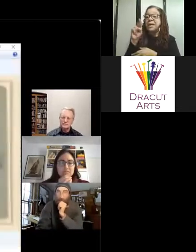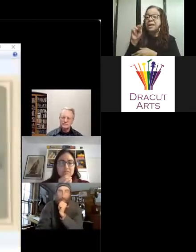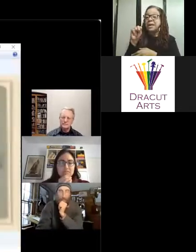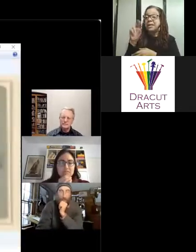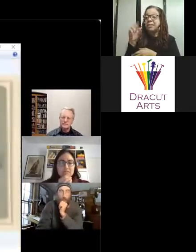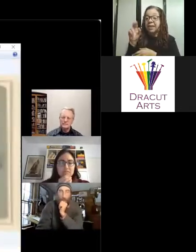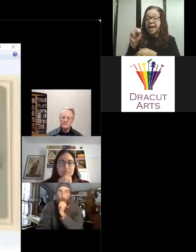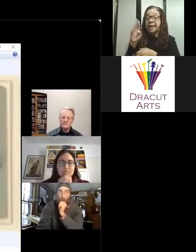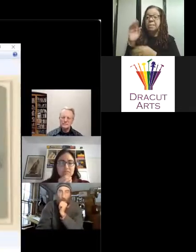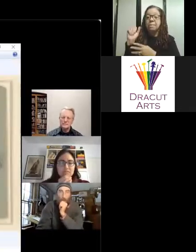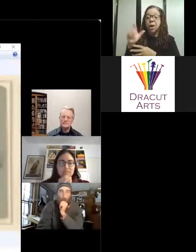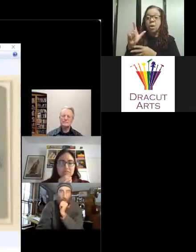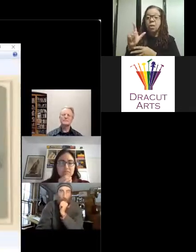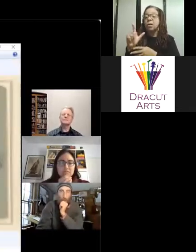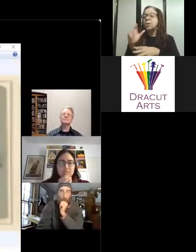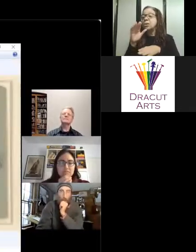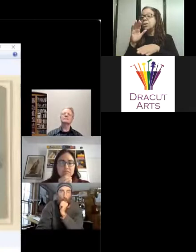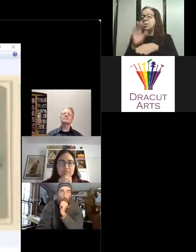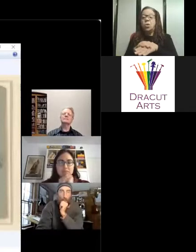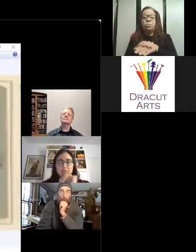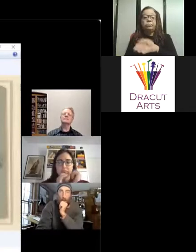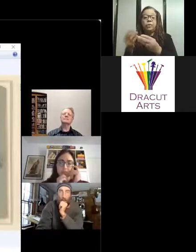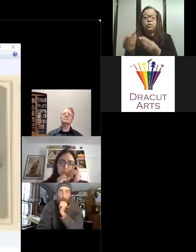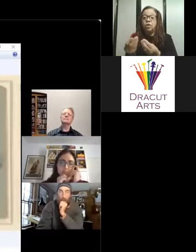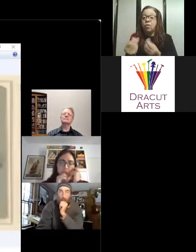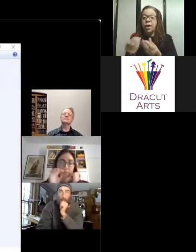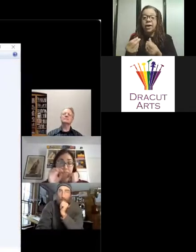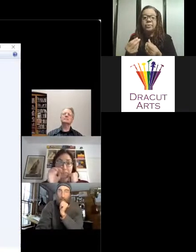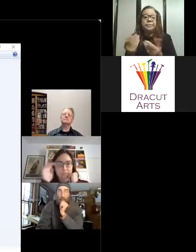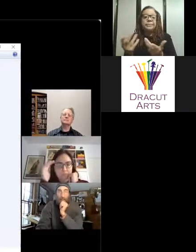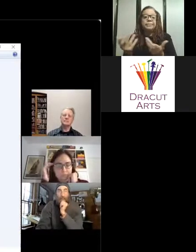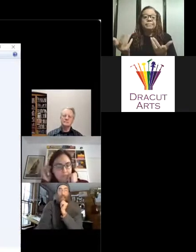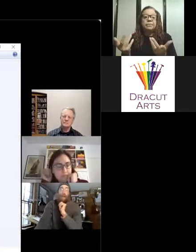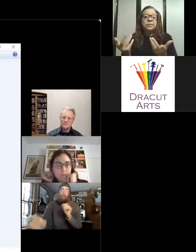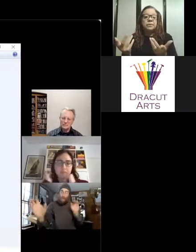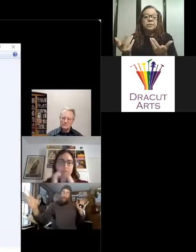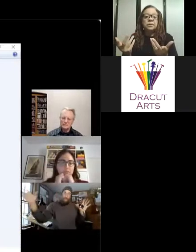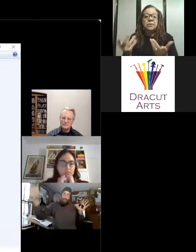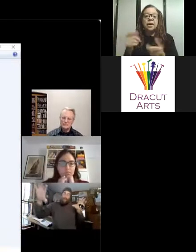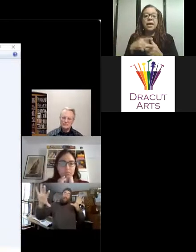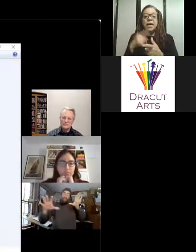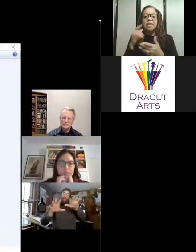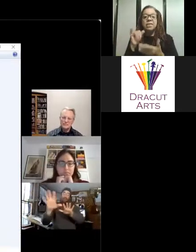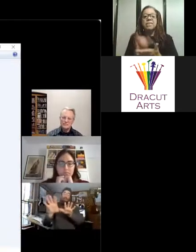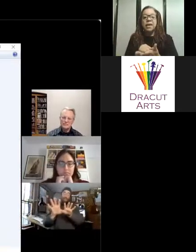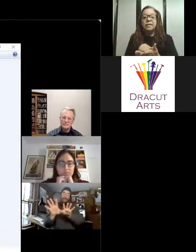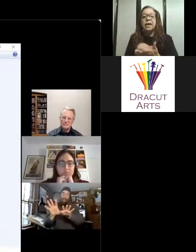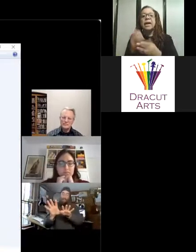landing on the ground around them if they were actually under fire at the time. Um, and that I can go in and assemble those details,